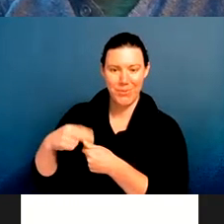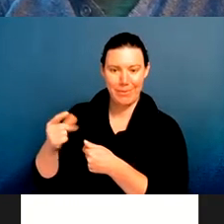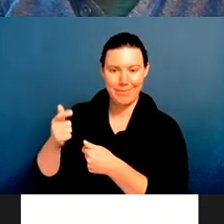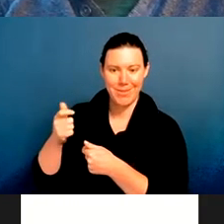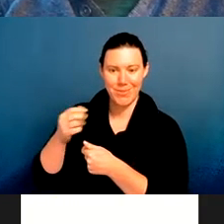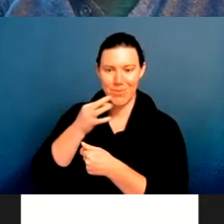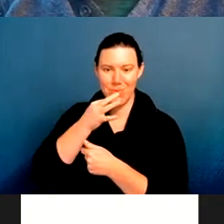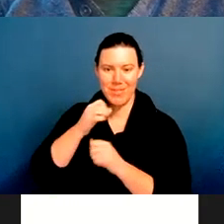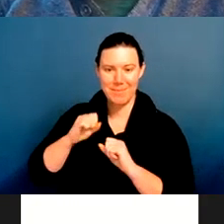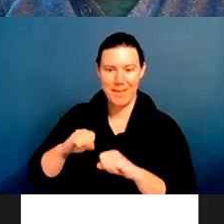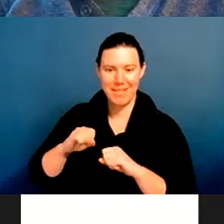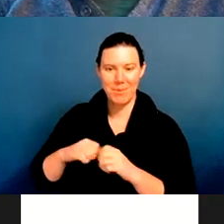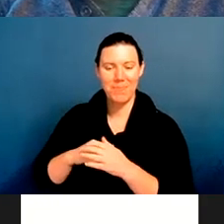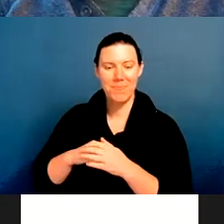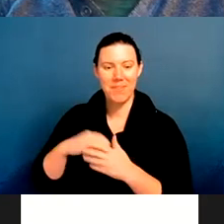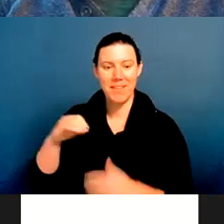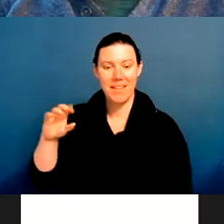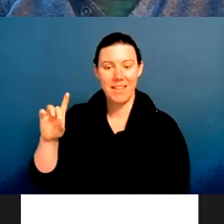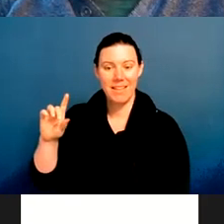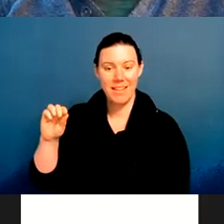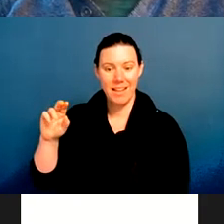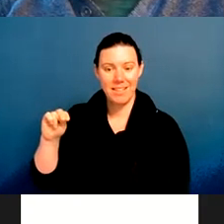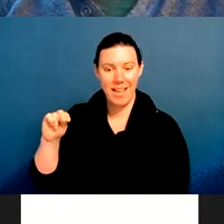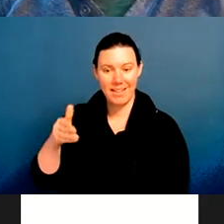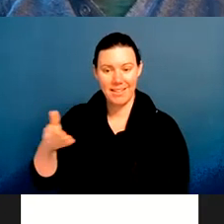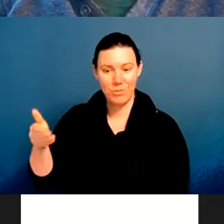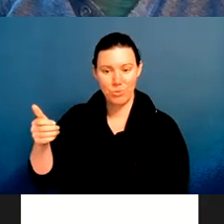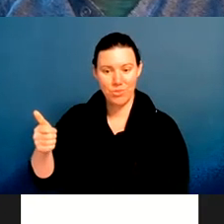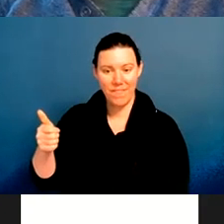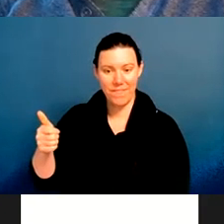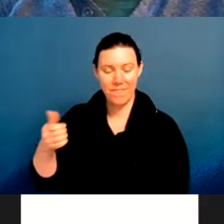And Dan, if you'll go ahead and introduce yourself, and then go over how Zoom works.